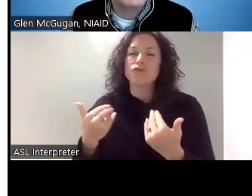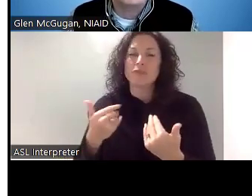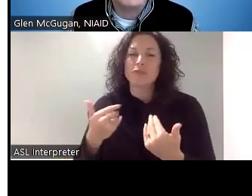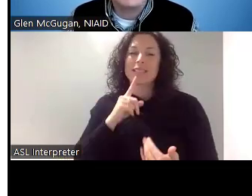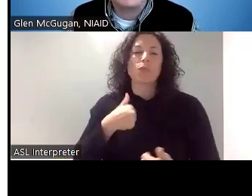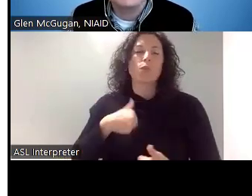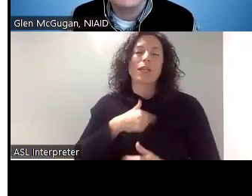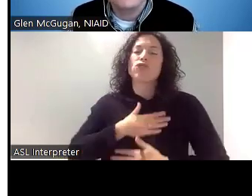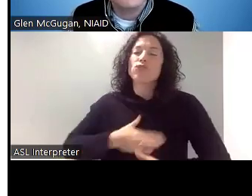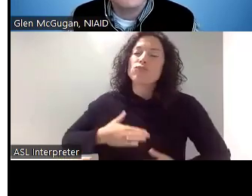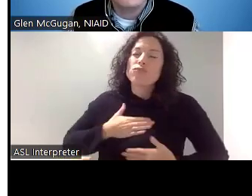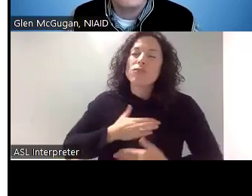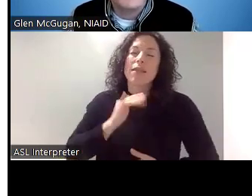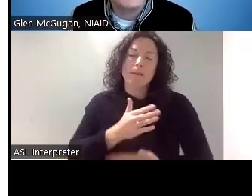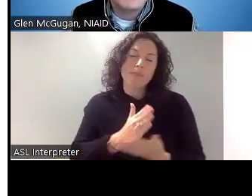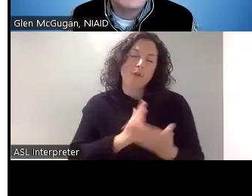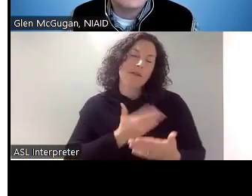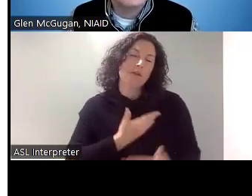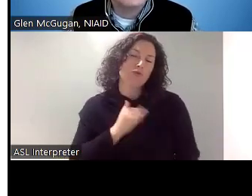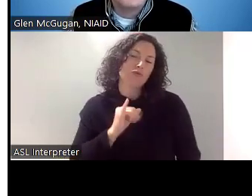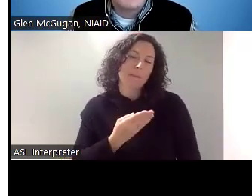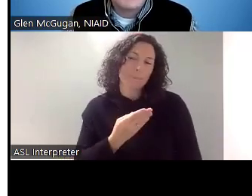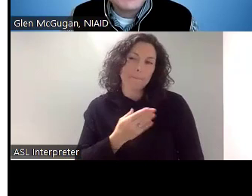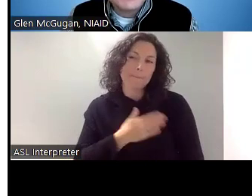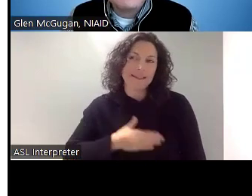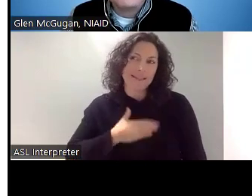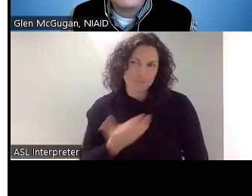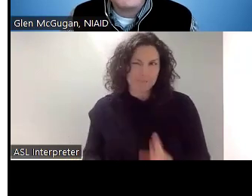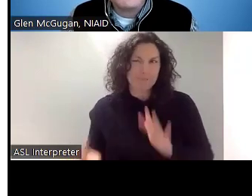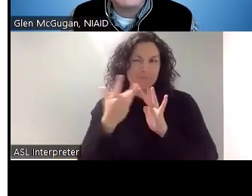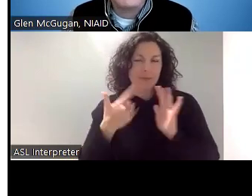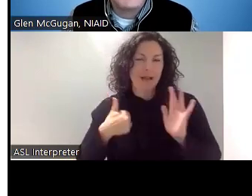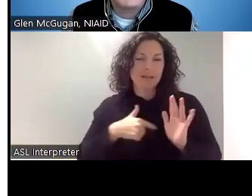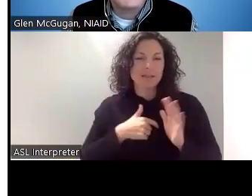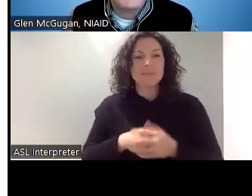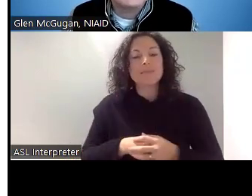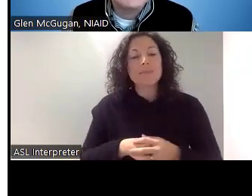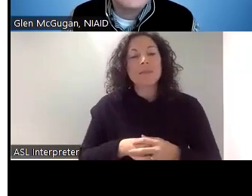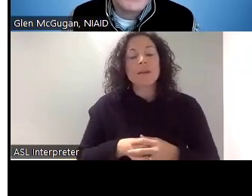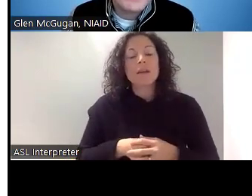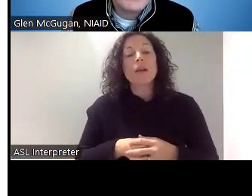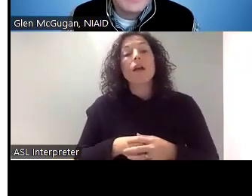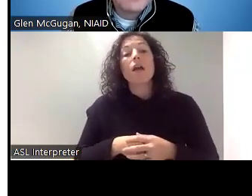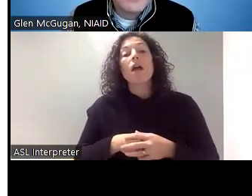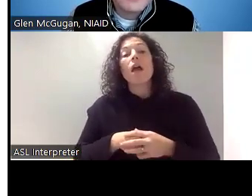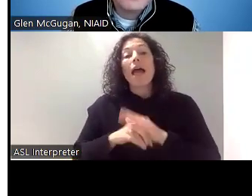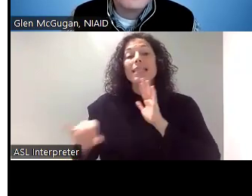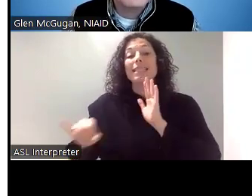so please feel free to reach out. I've given you a bit of information about identifying collaborators,